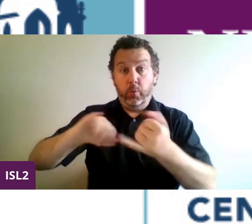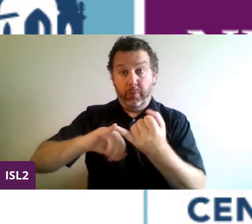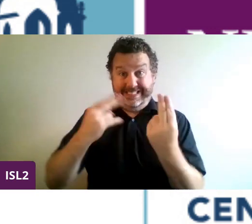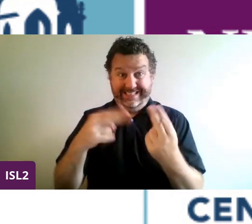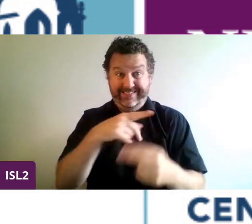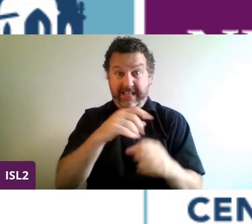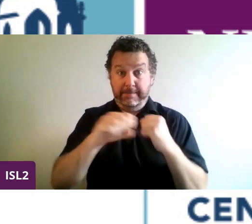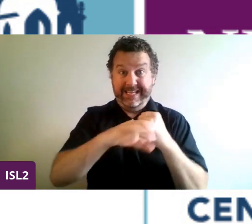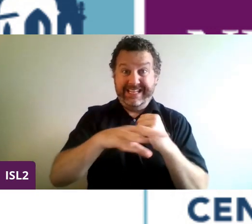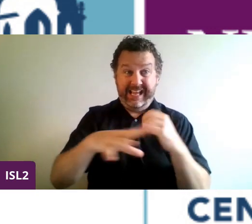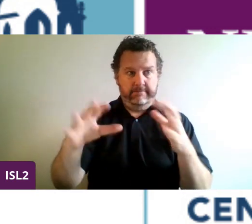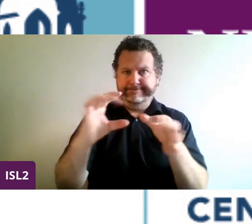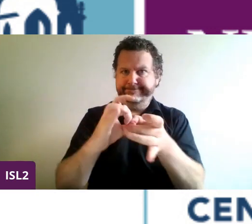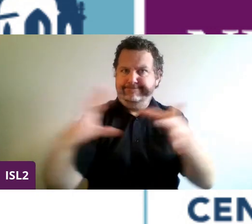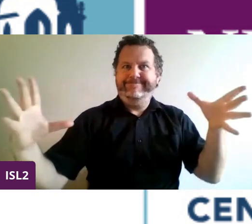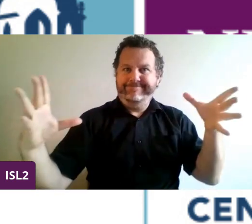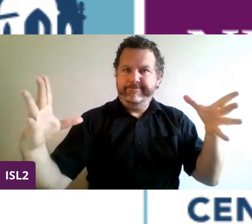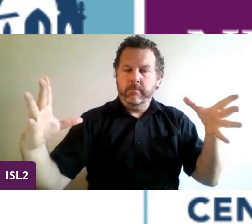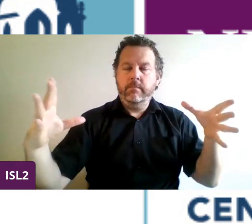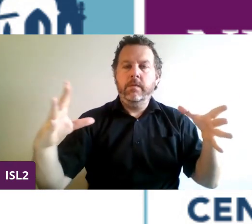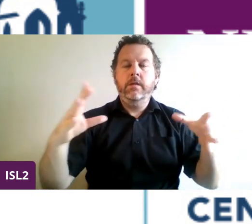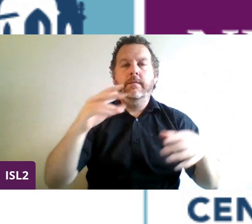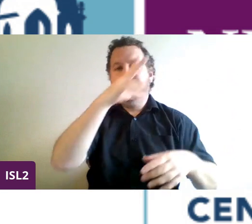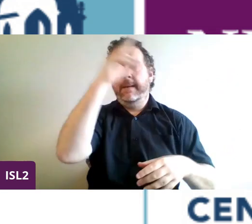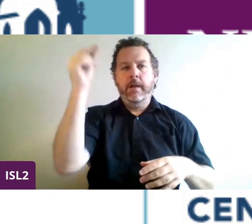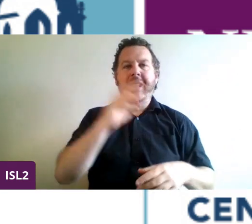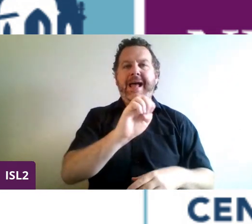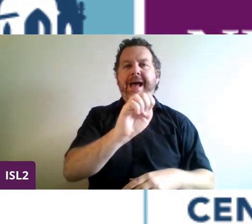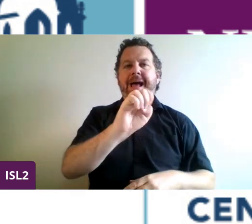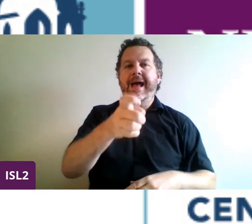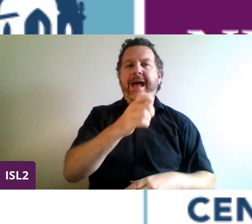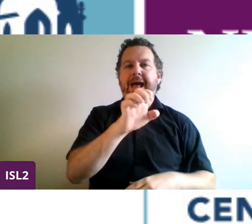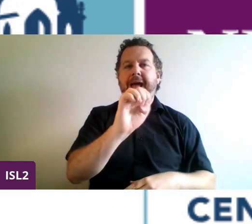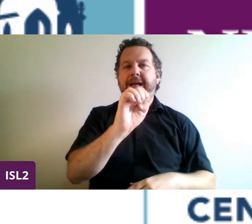the exceptions and limitations treaty known as the Marrakesh treaty, designed to